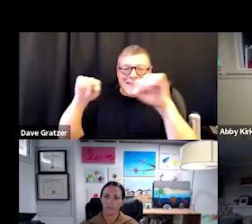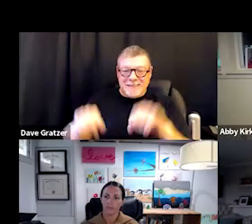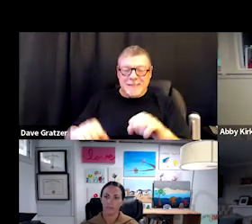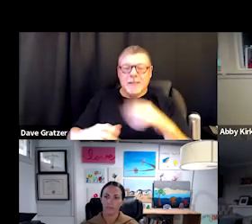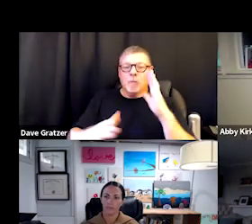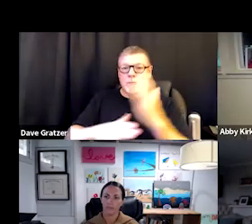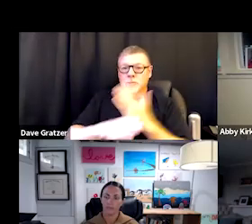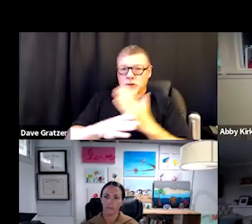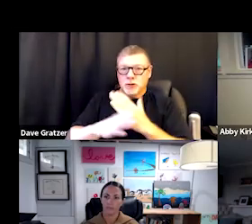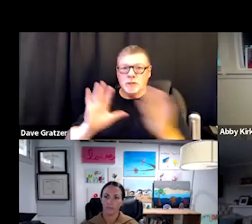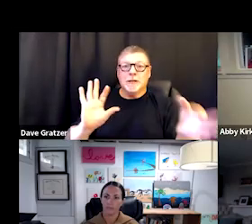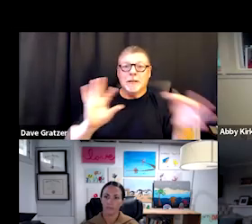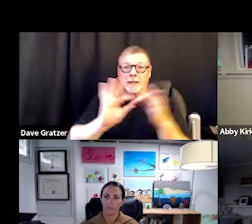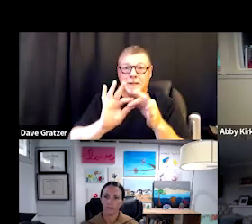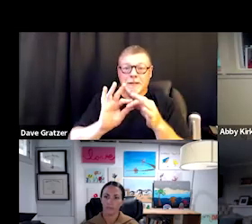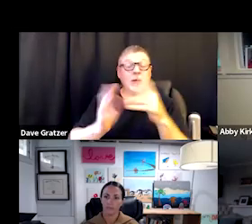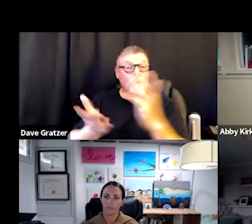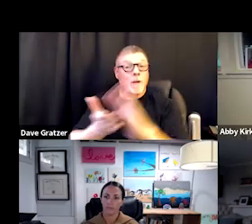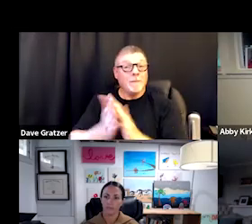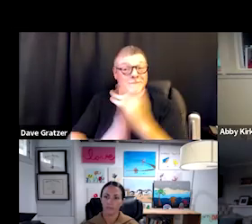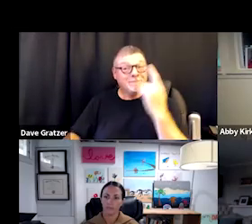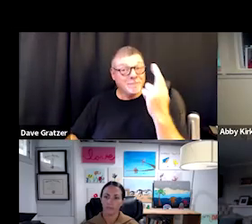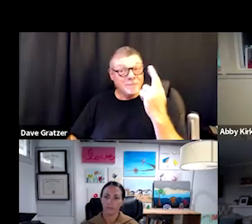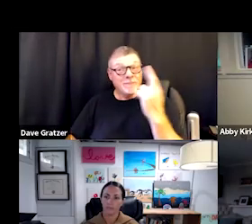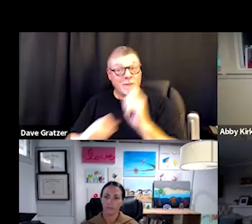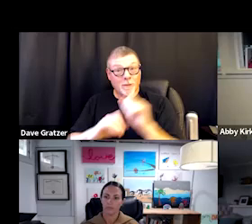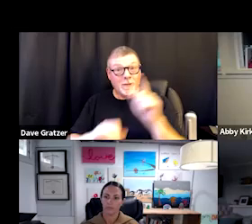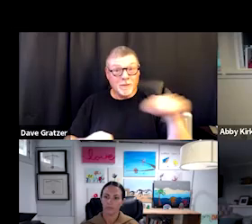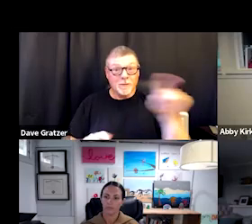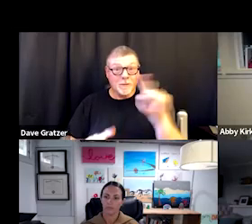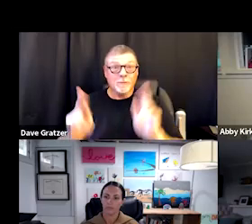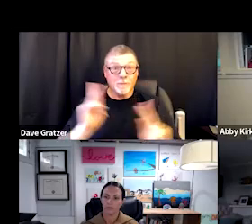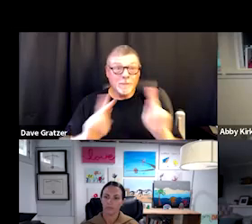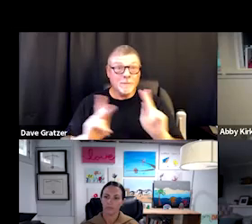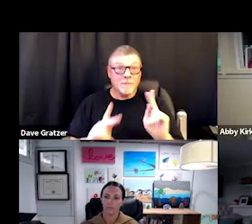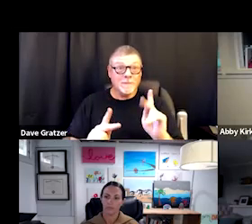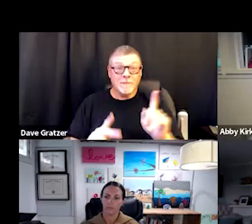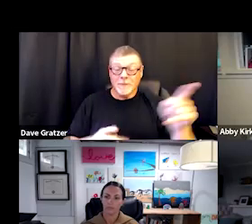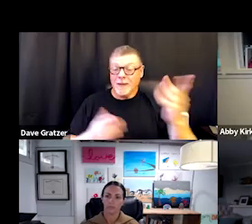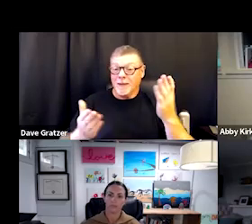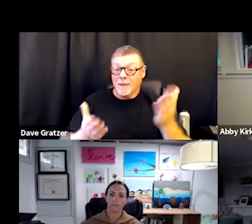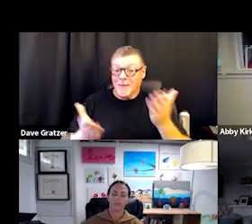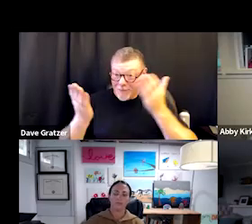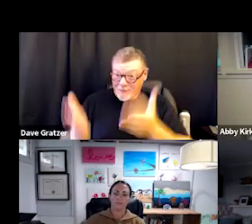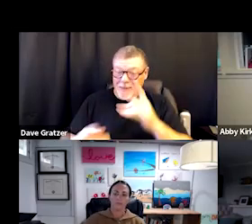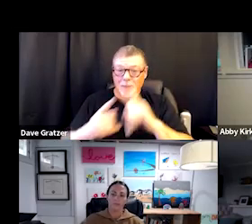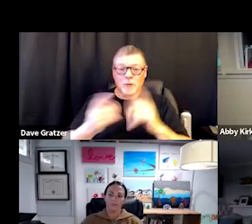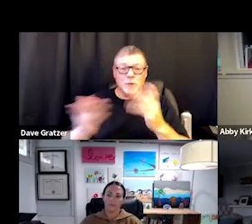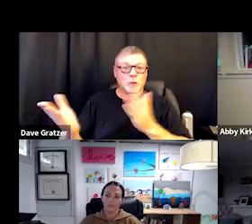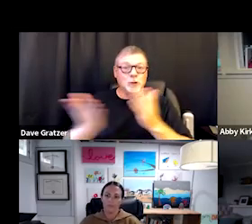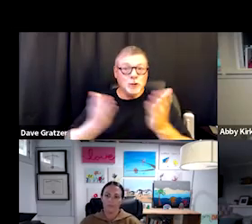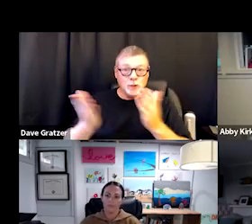and you wanna become friends with those folks because they are there to serve the public and to work